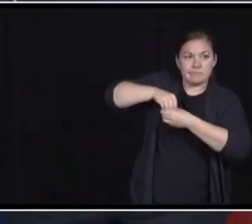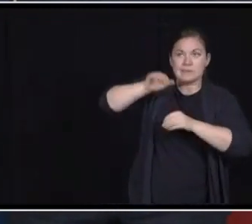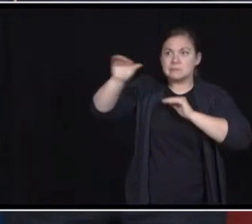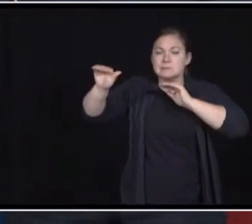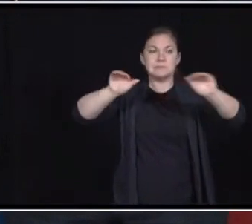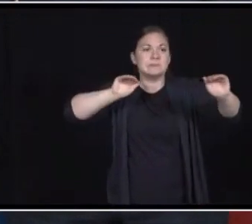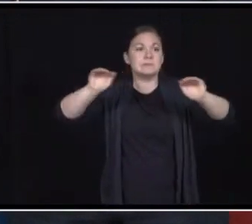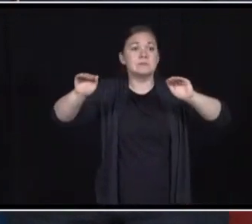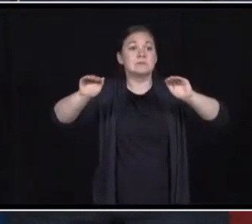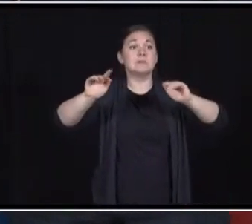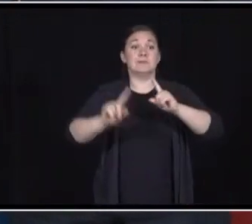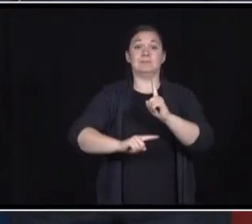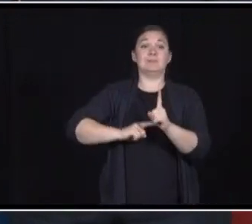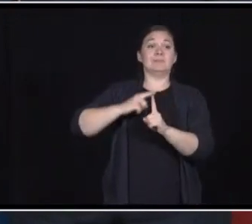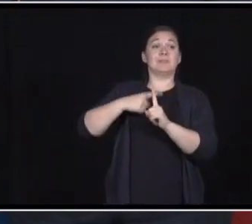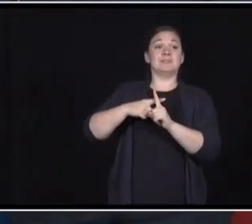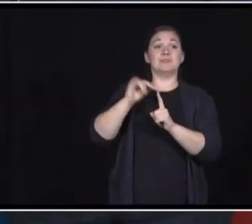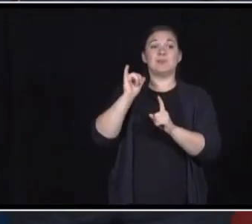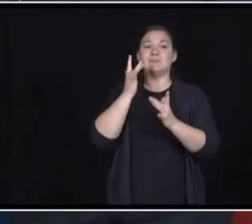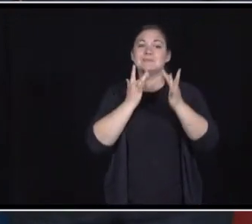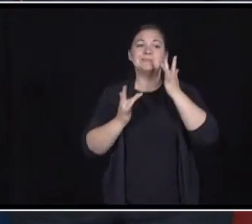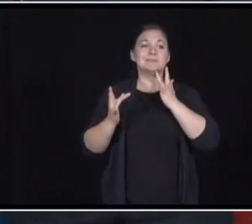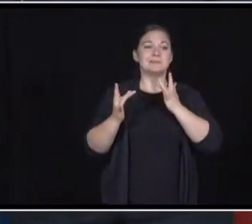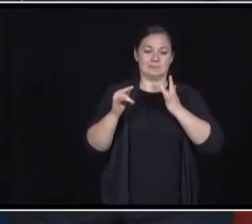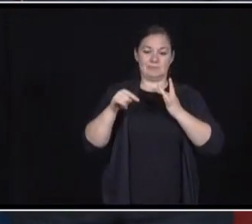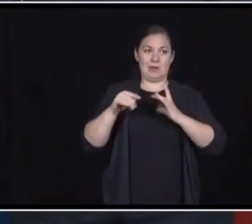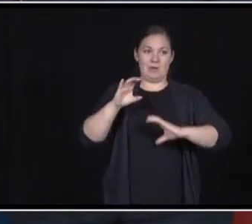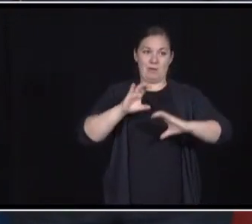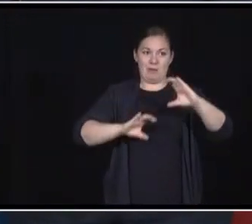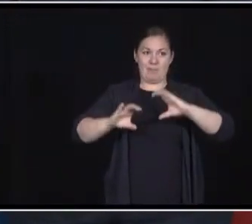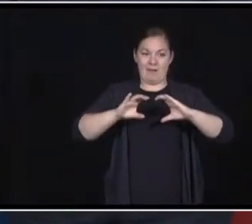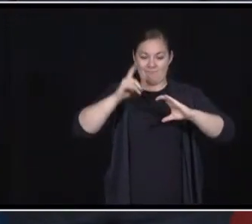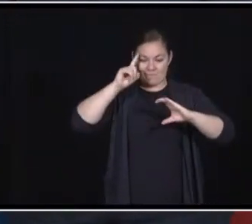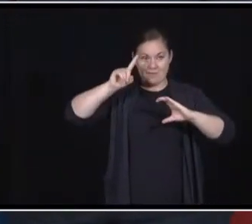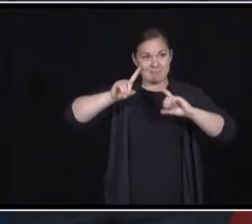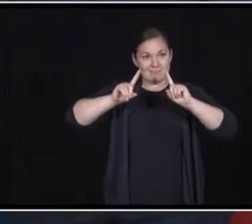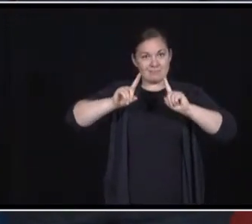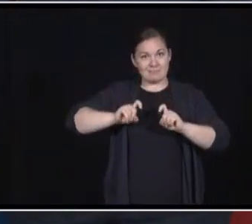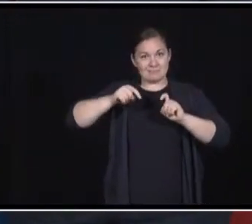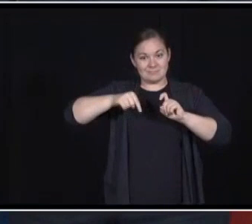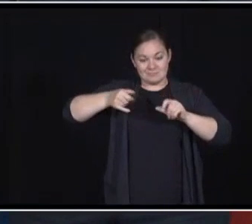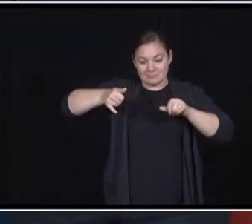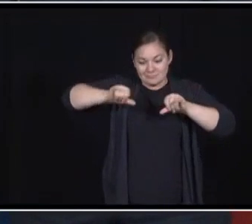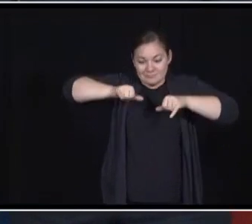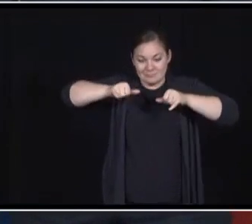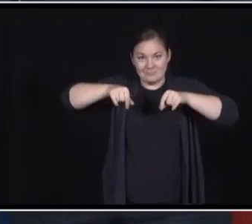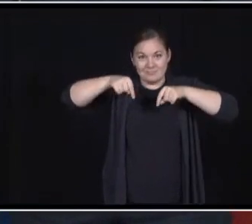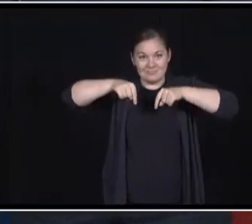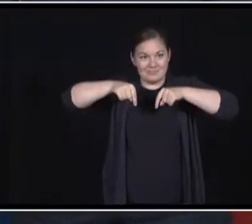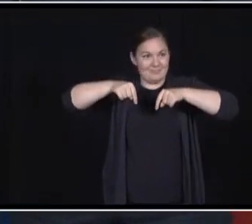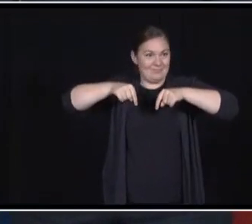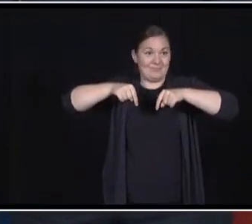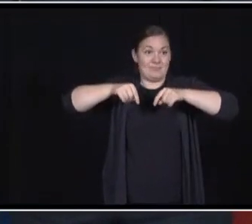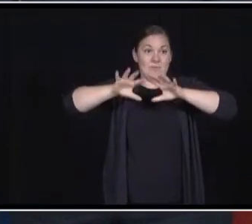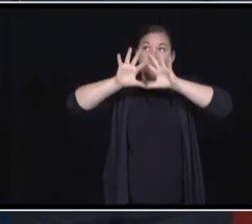the government as well. And then there is a shortage on reagent. Right across the world. I have talked to Ronnie Miller